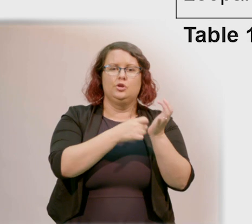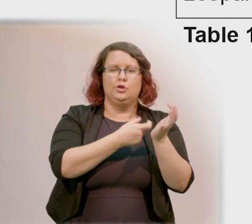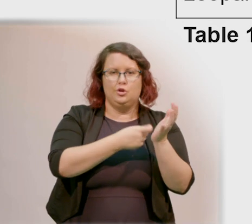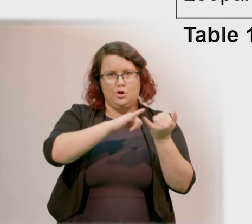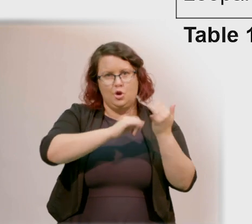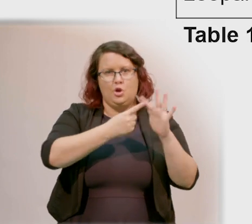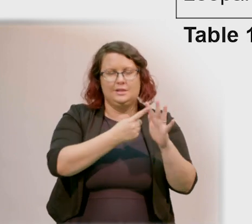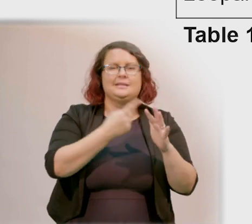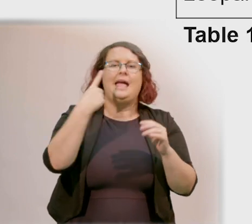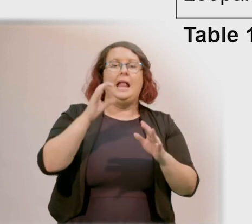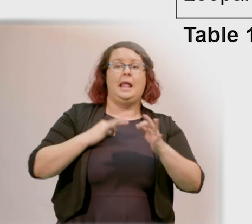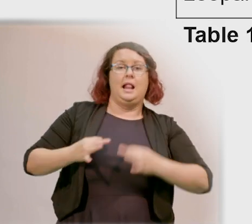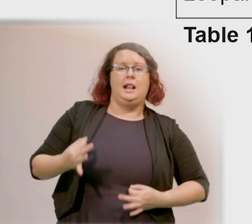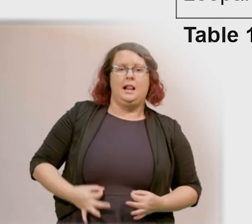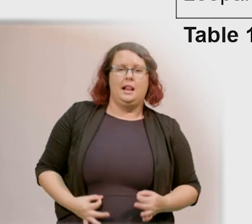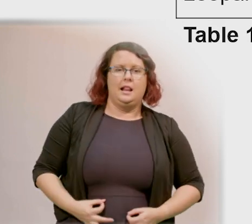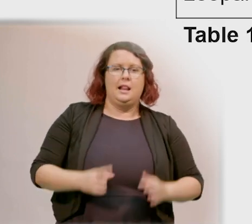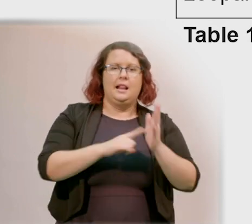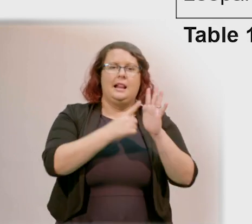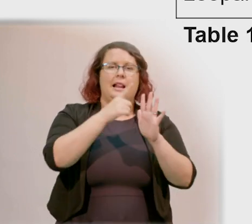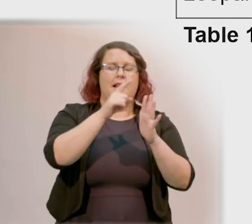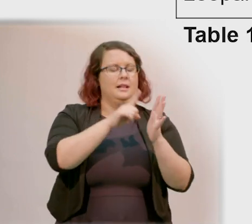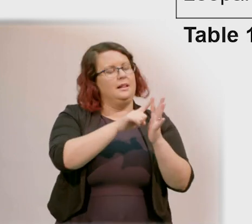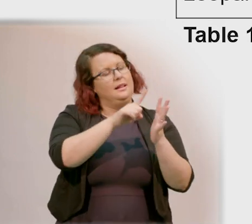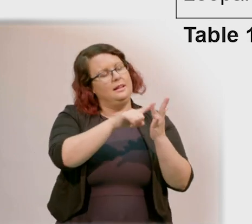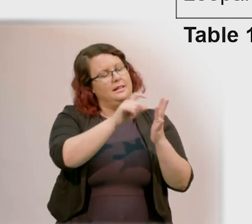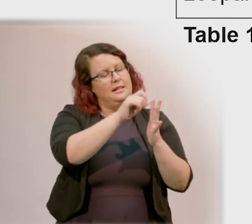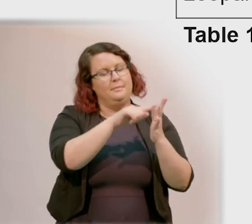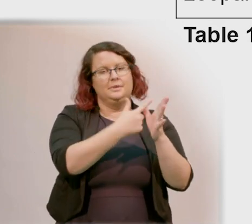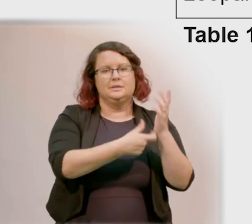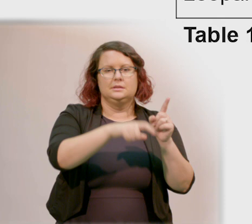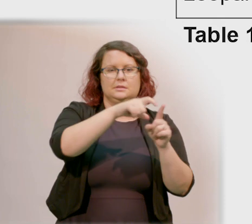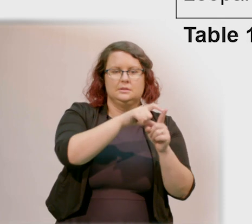I can also see that I'm being provided with the decline in a percentage.